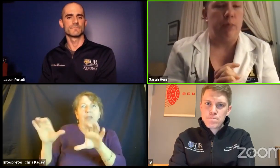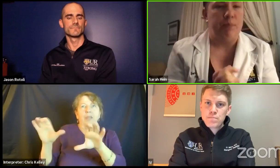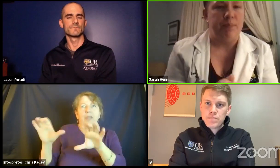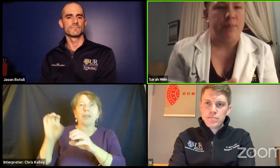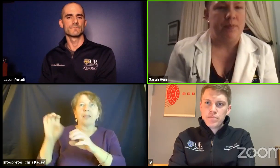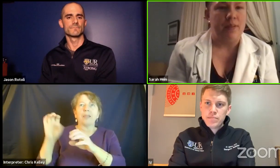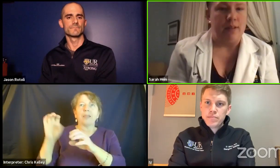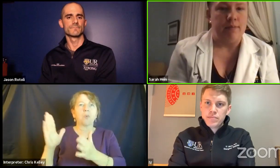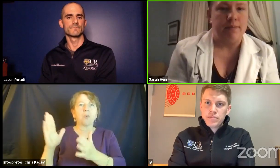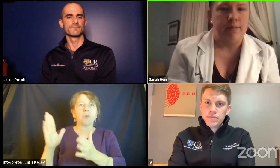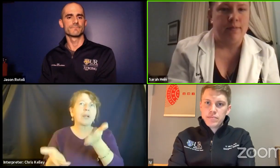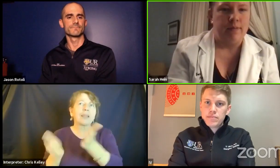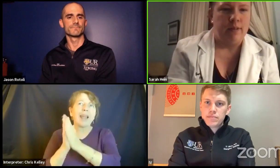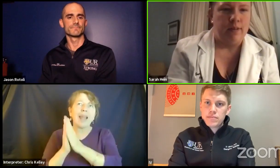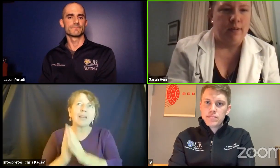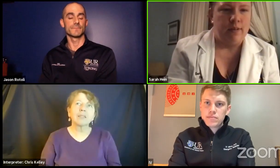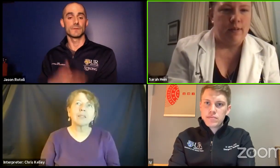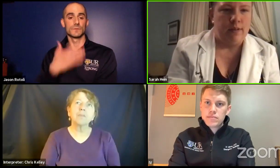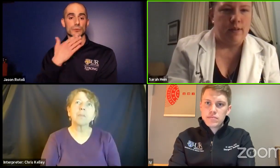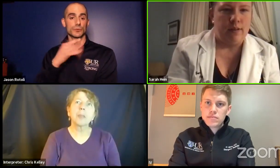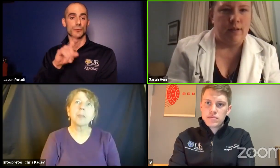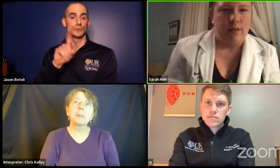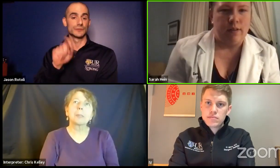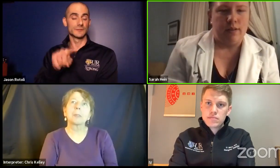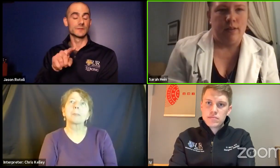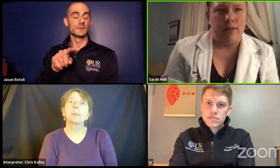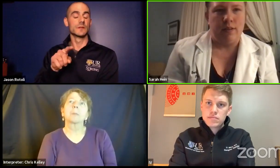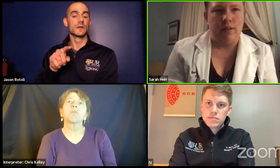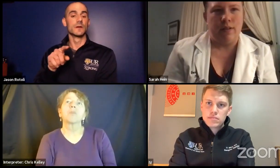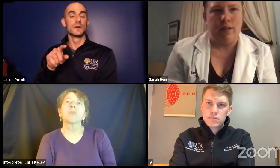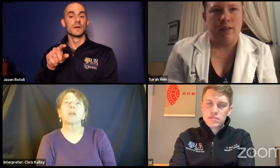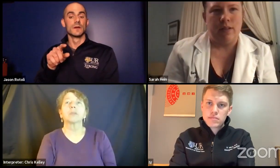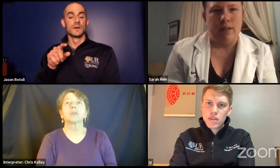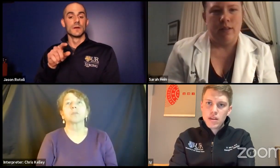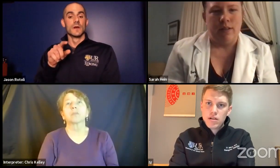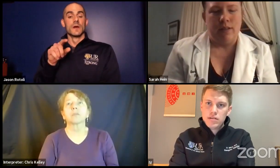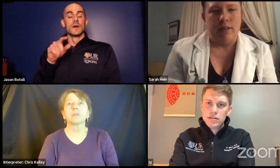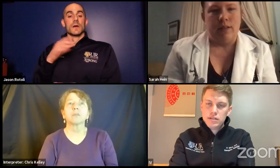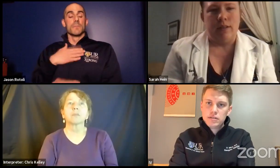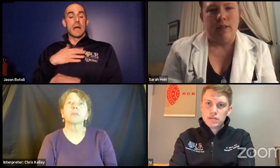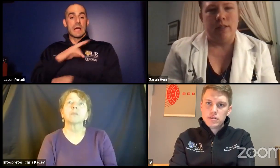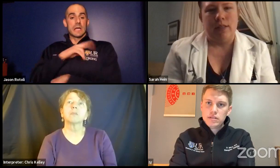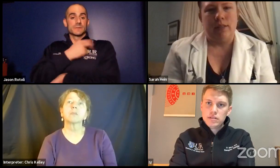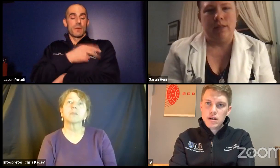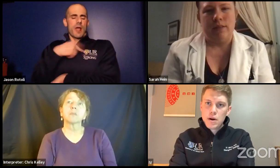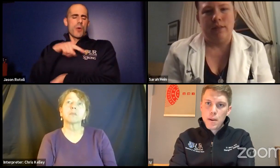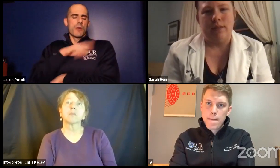trying to get close enough to communicate. We can just stand and sign to each